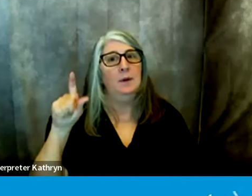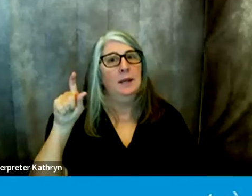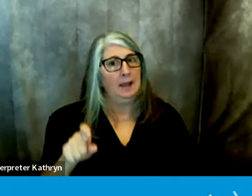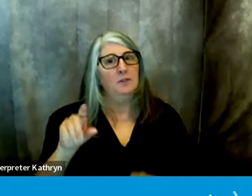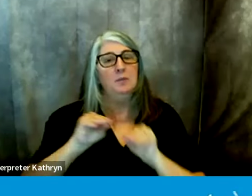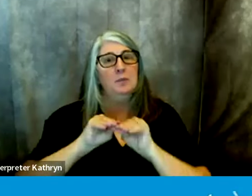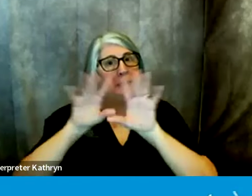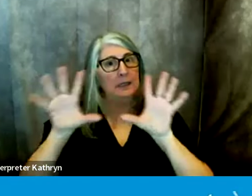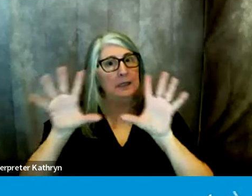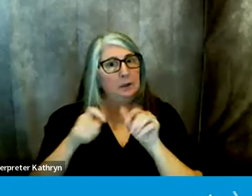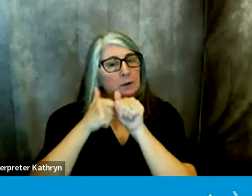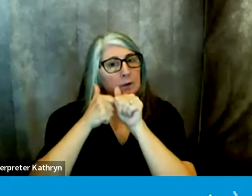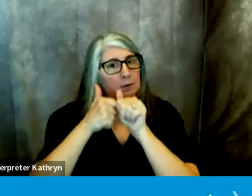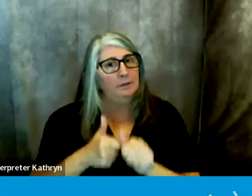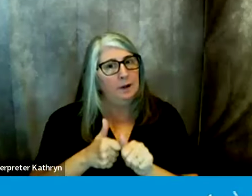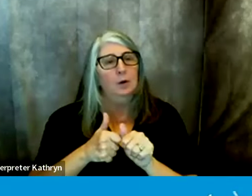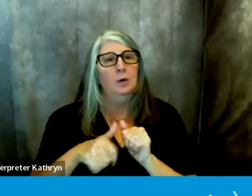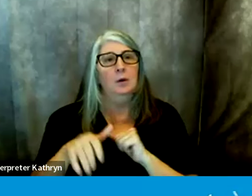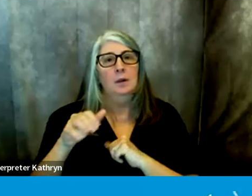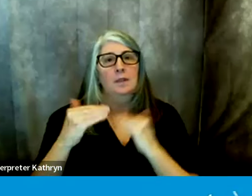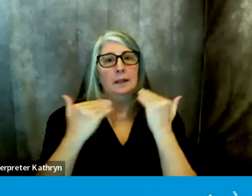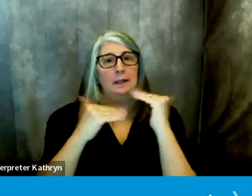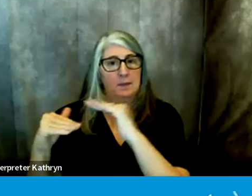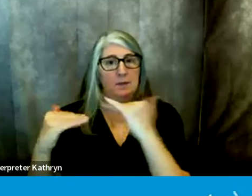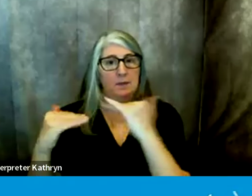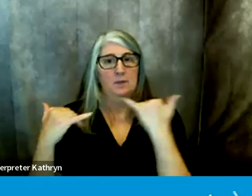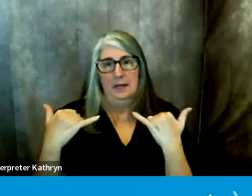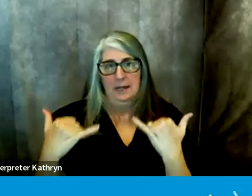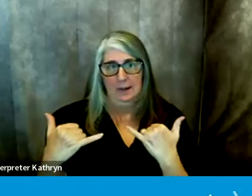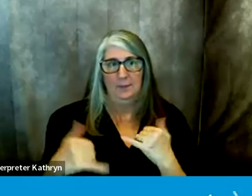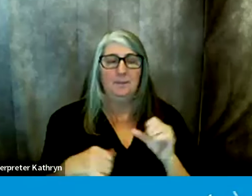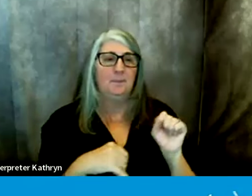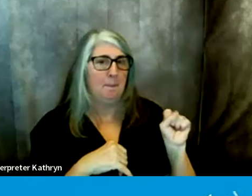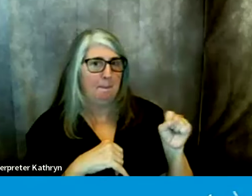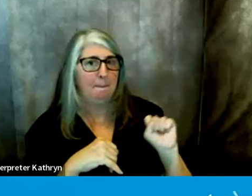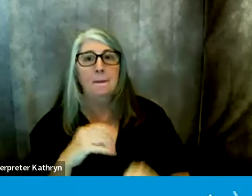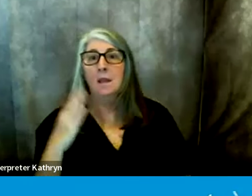on what the parameters are for right now. So in the future, we have future dreams.